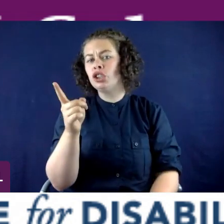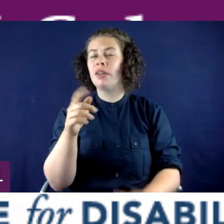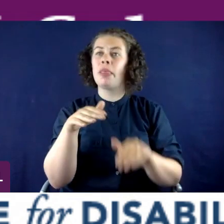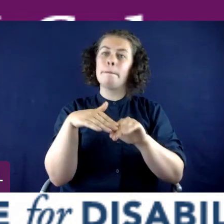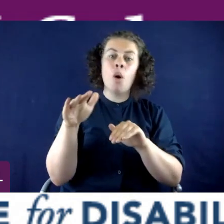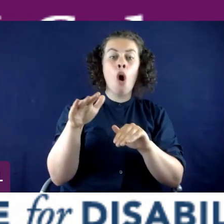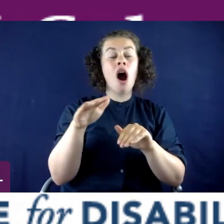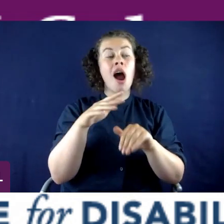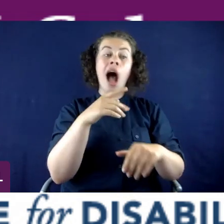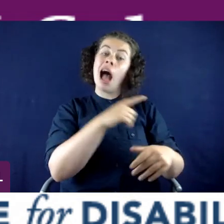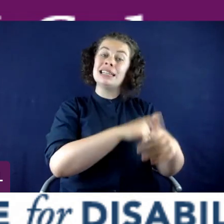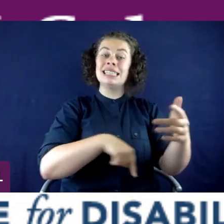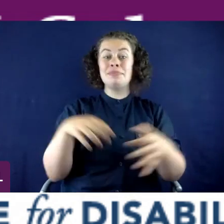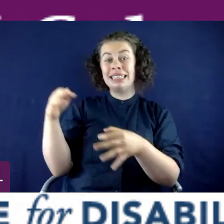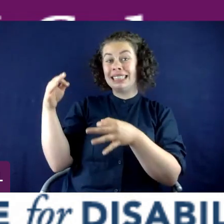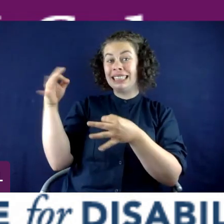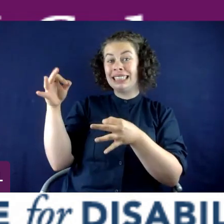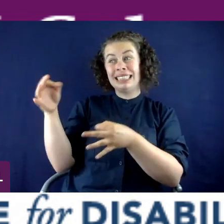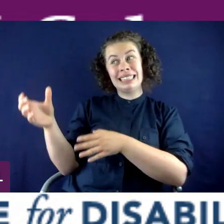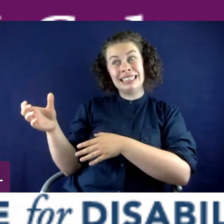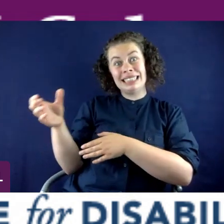There are taken a stick efforts